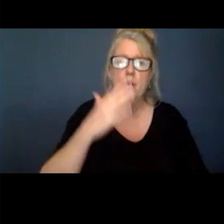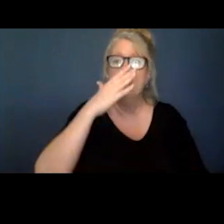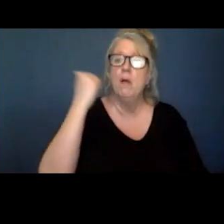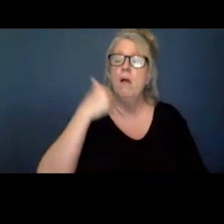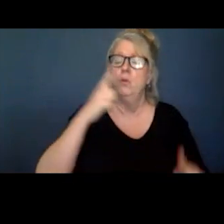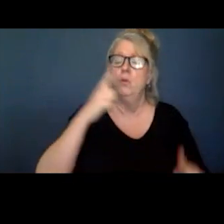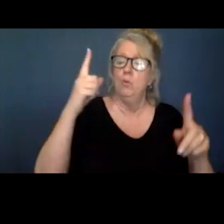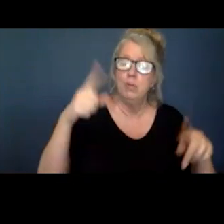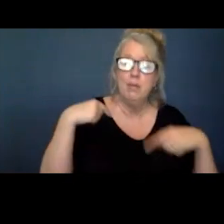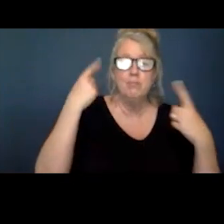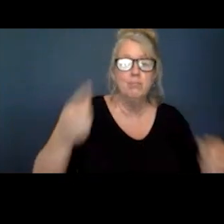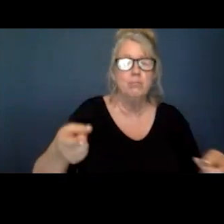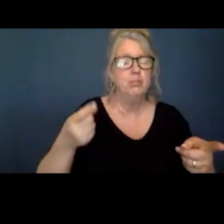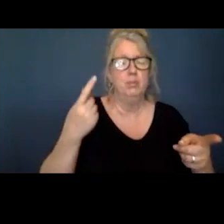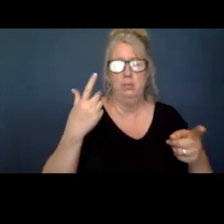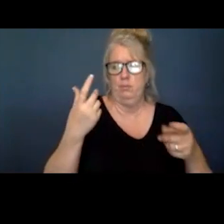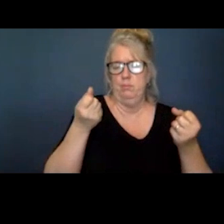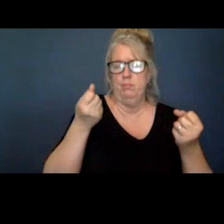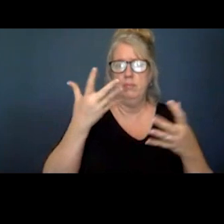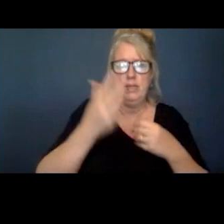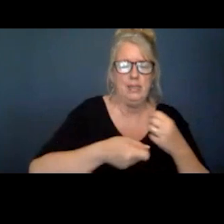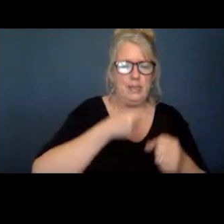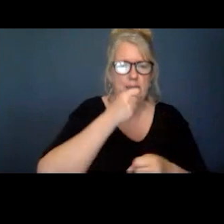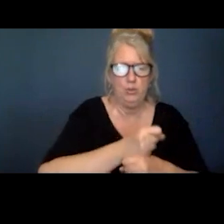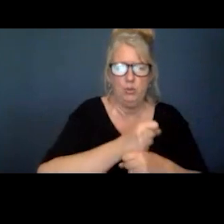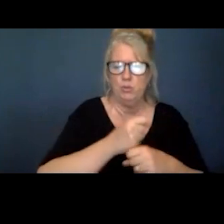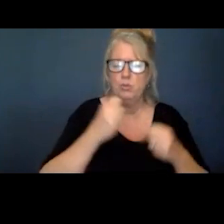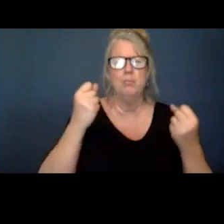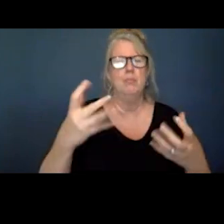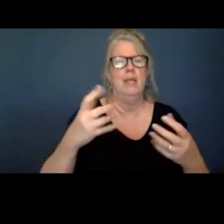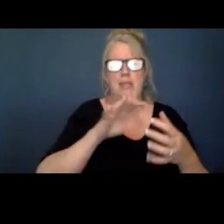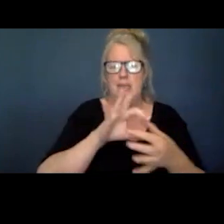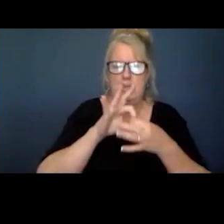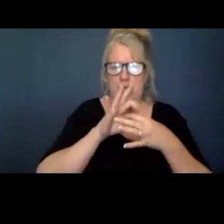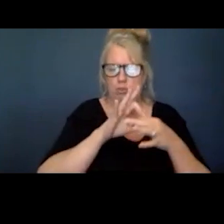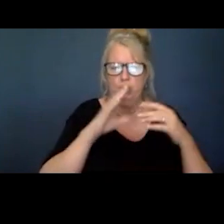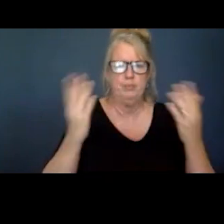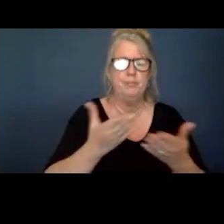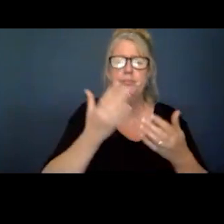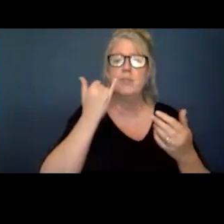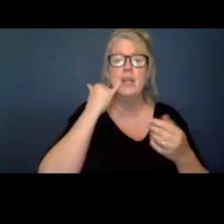around for more than X years, we have many connections in the area. If your first job